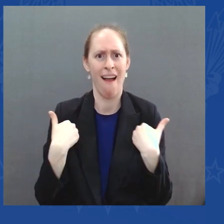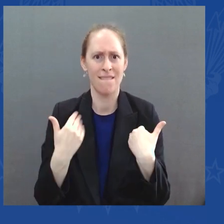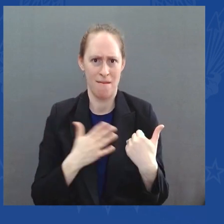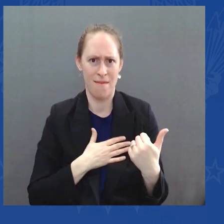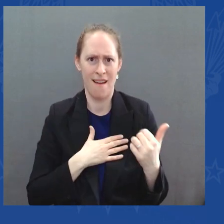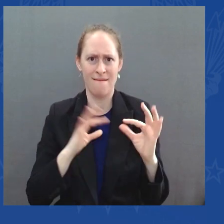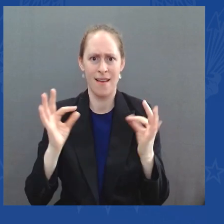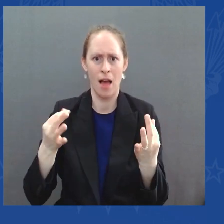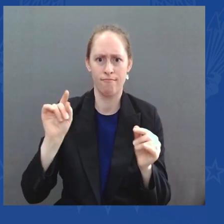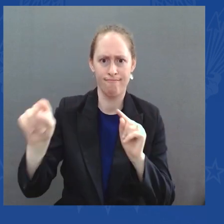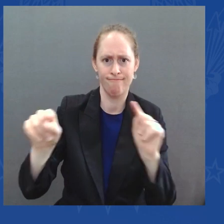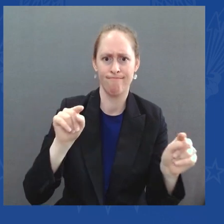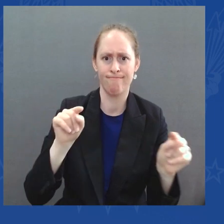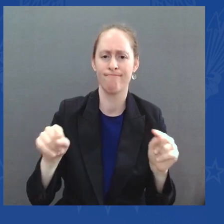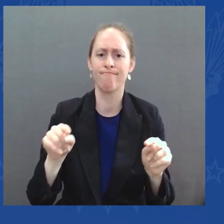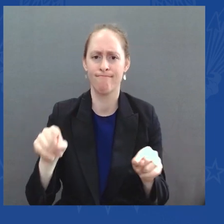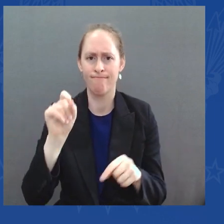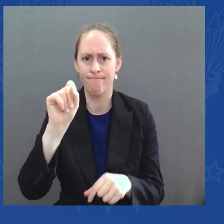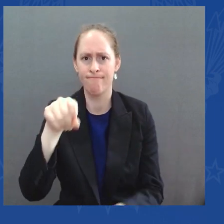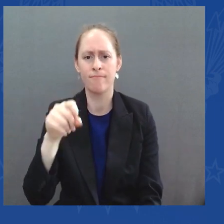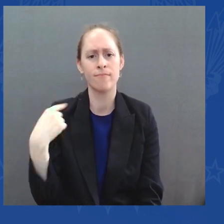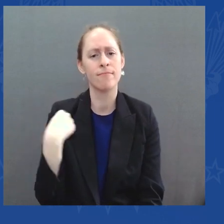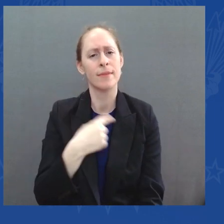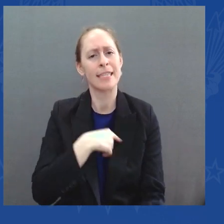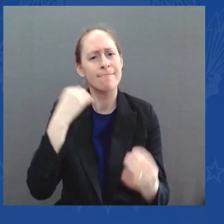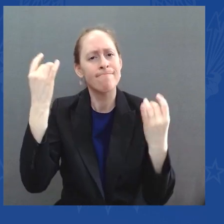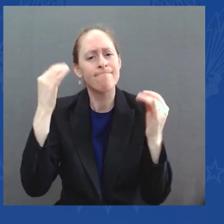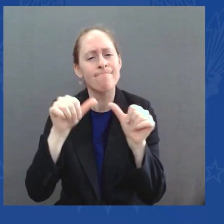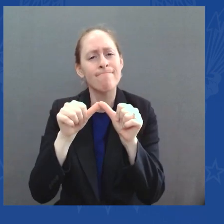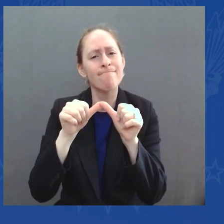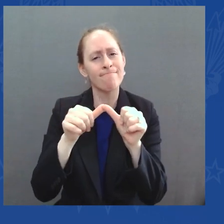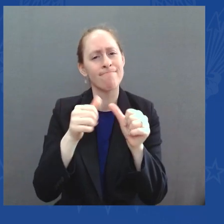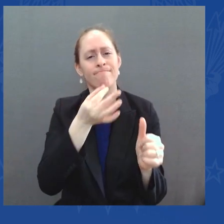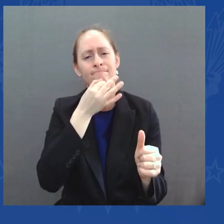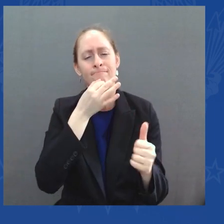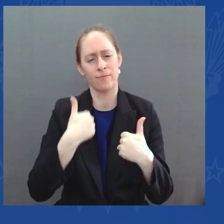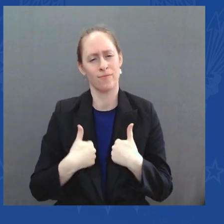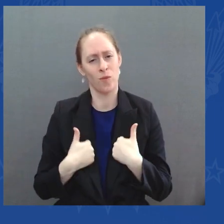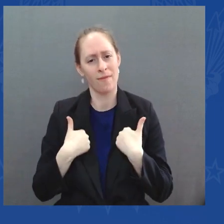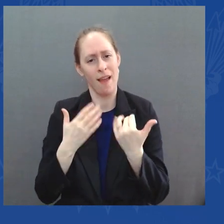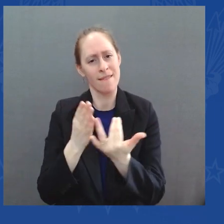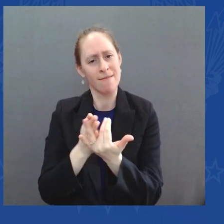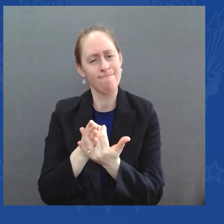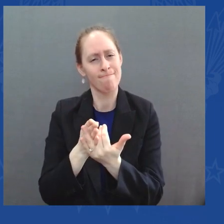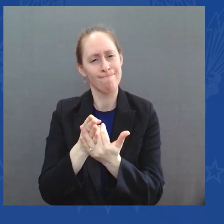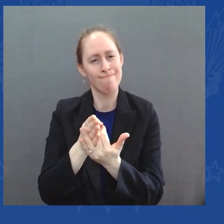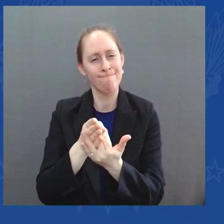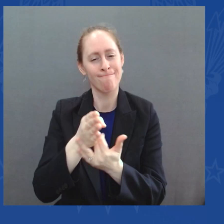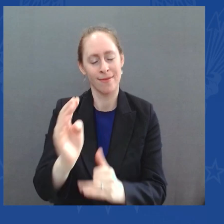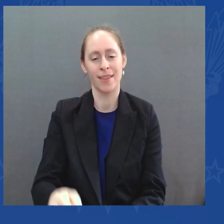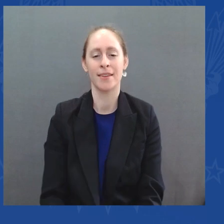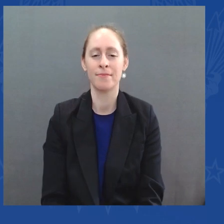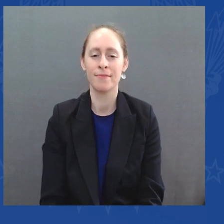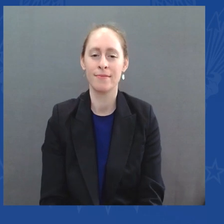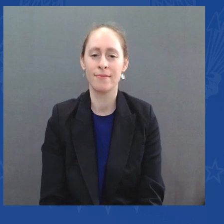it's how we got through. And I will tell you, it's that bridge that needs to be more accessible to our brother and sister veterans.